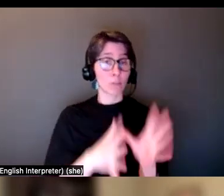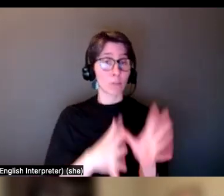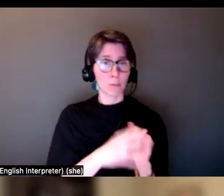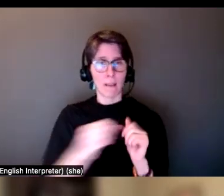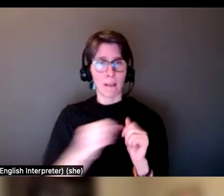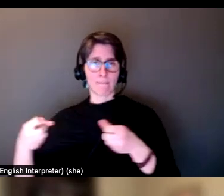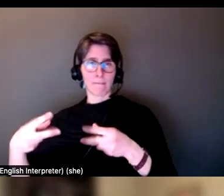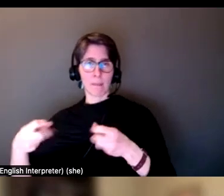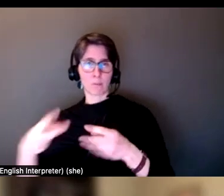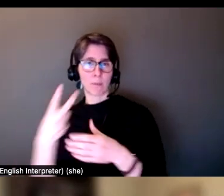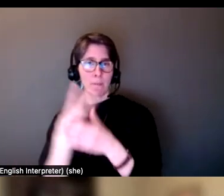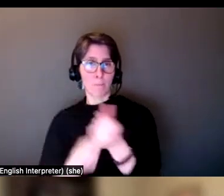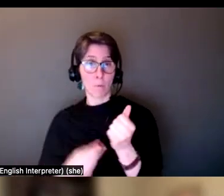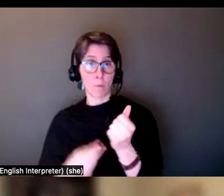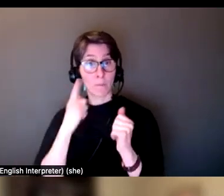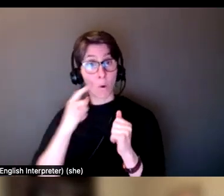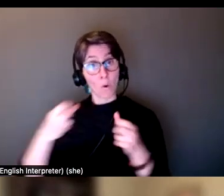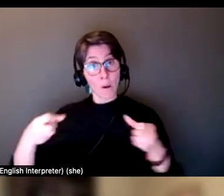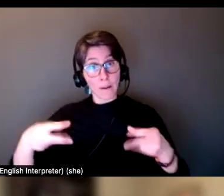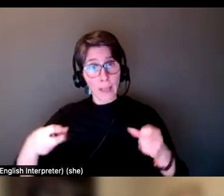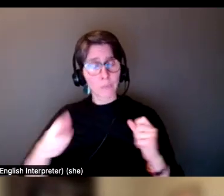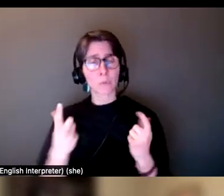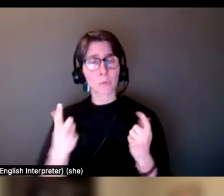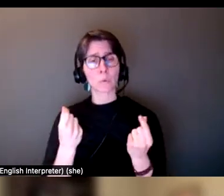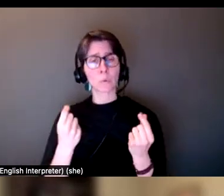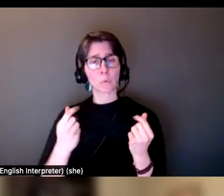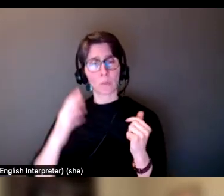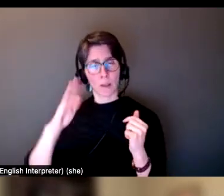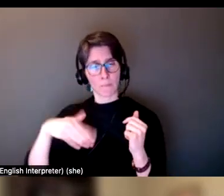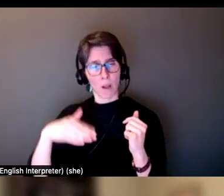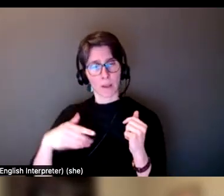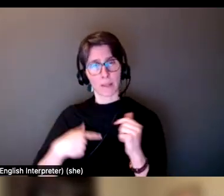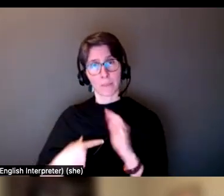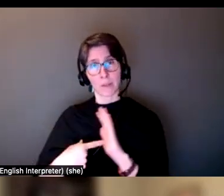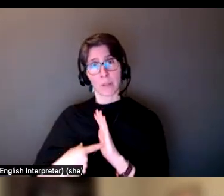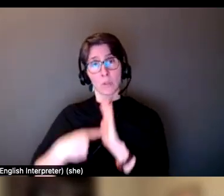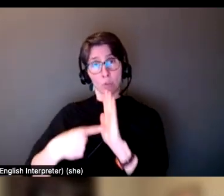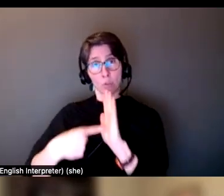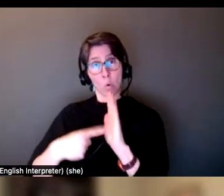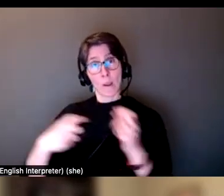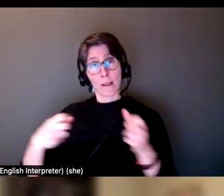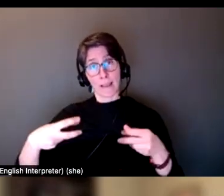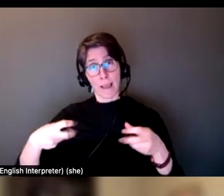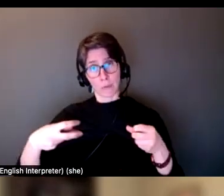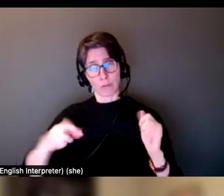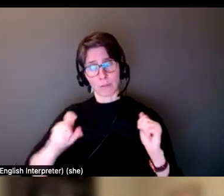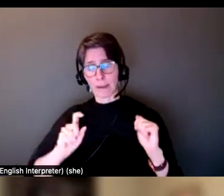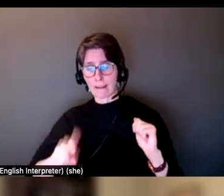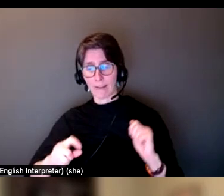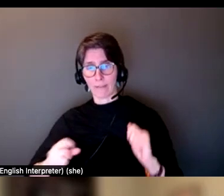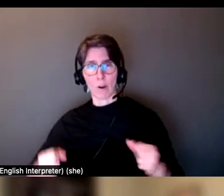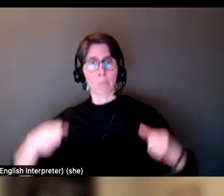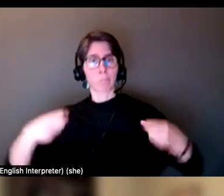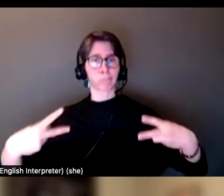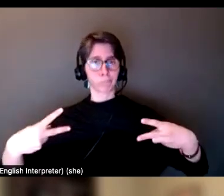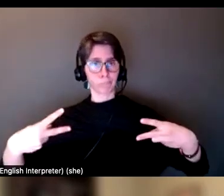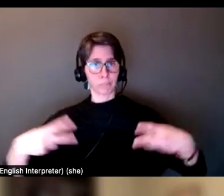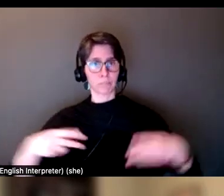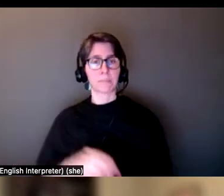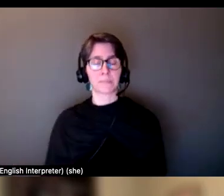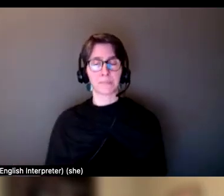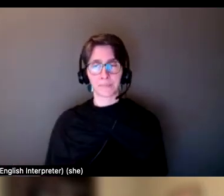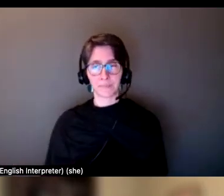you can find the Show Captions button in the Zoom menu at the bottom of your screen. If during the